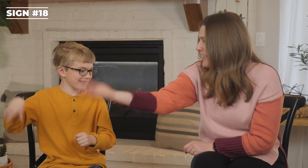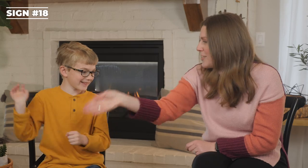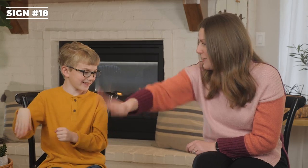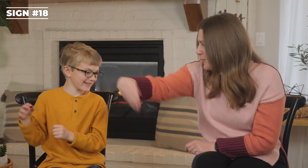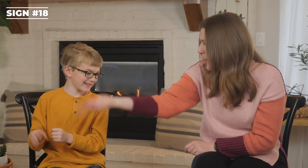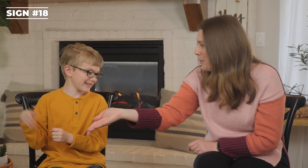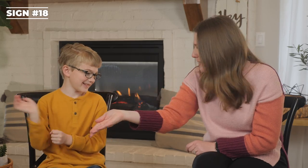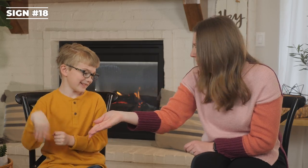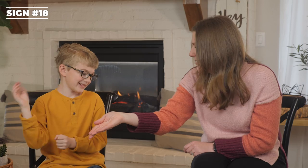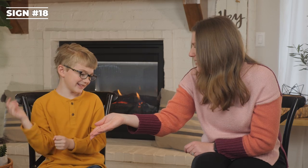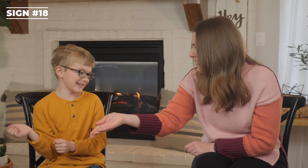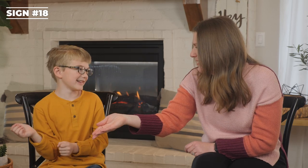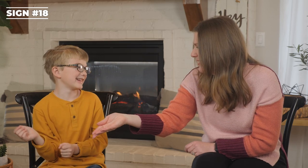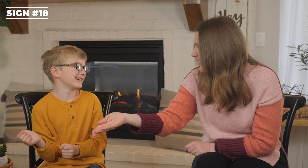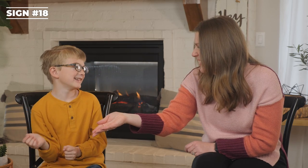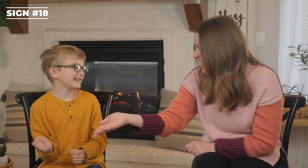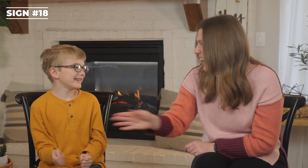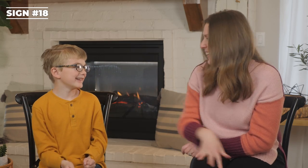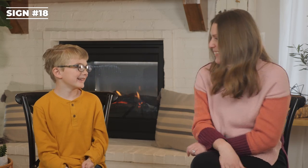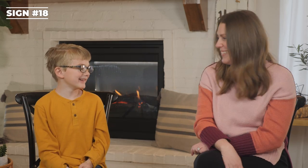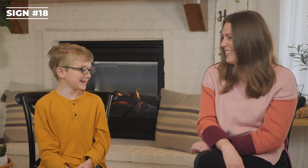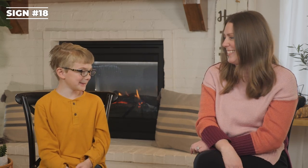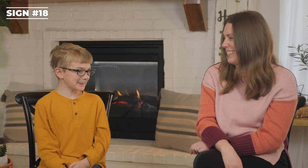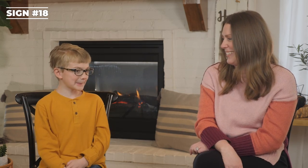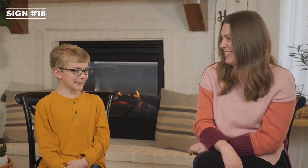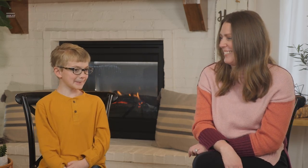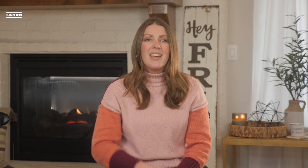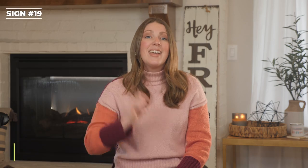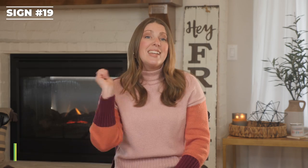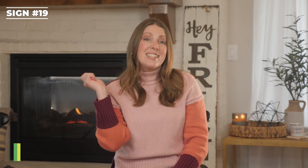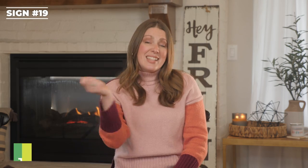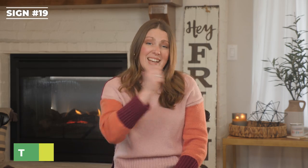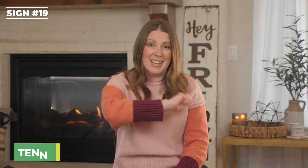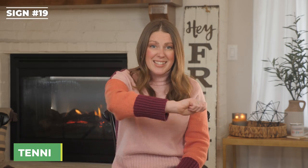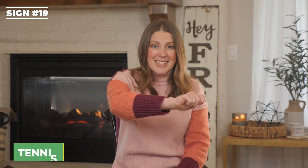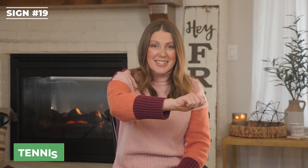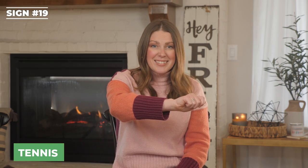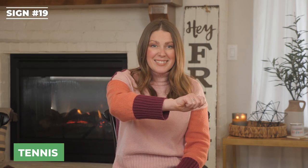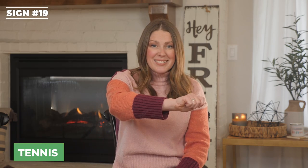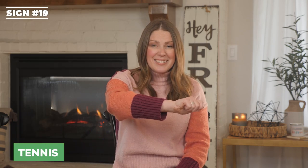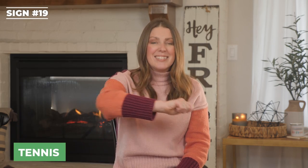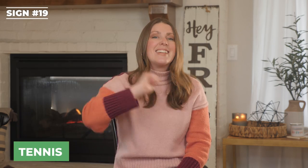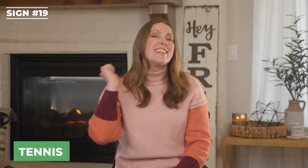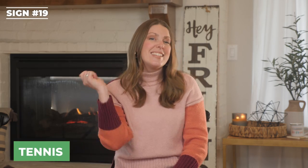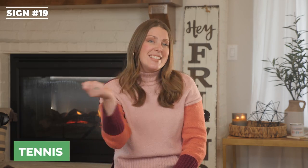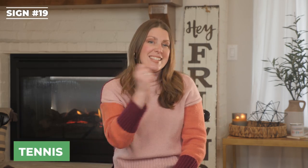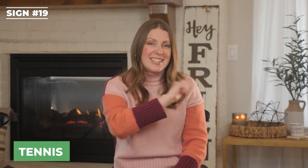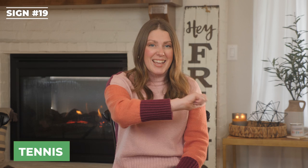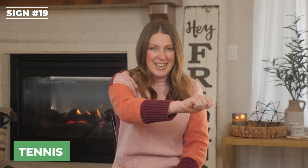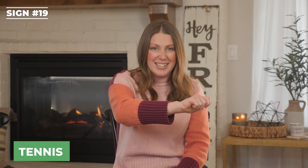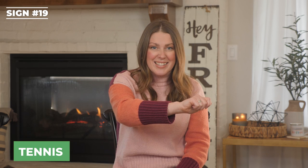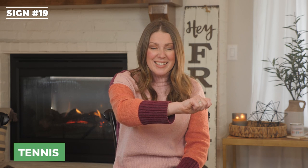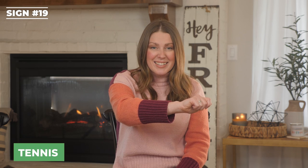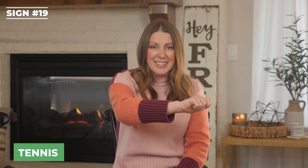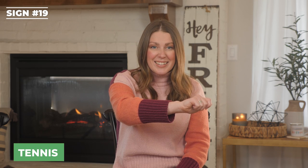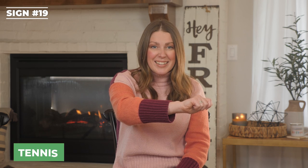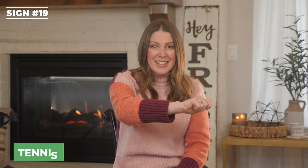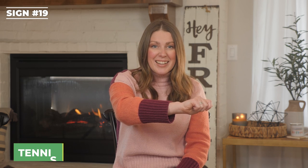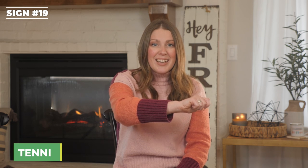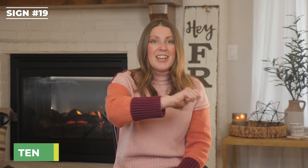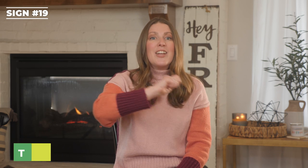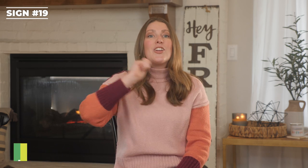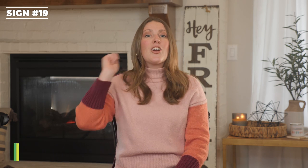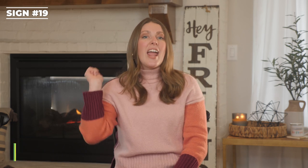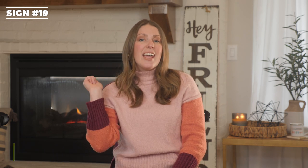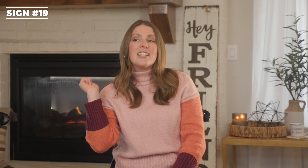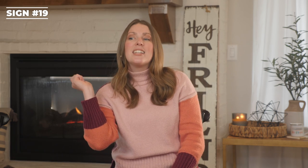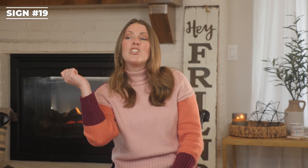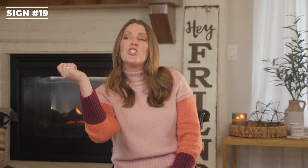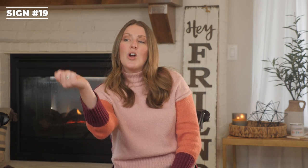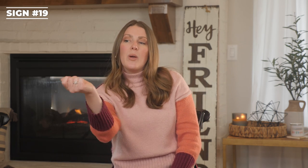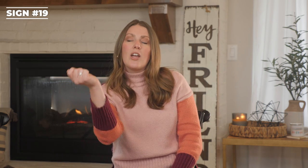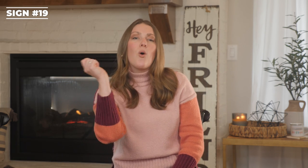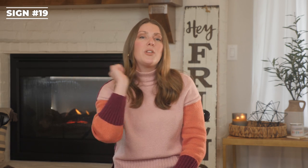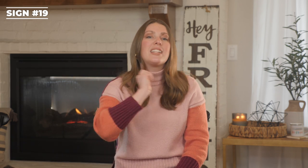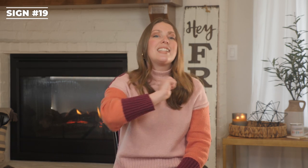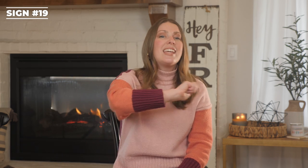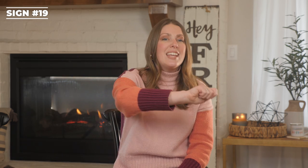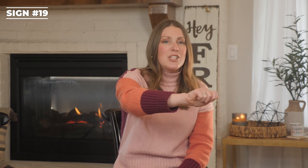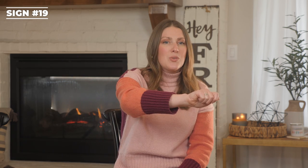That the fish floppin'? Yeah. 'Tennis, tennis' your hand is showing holding the tennis